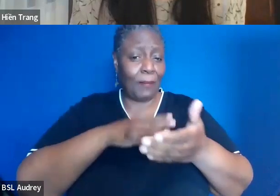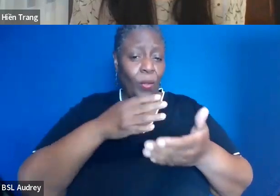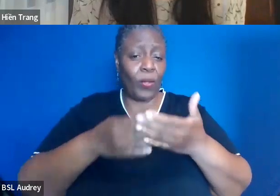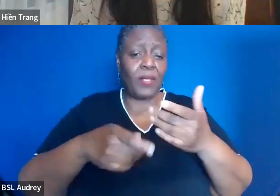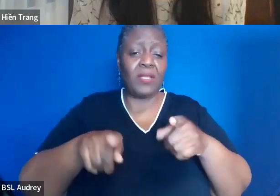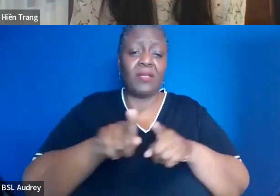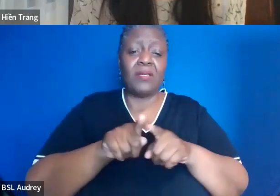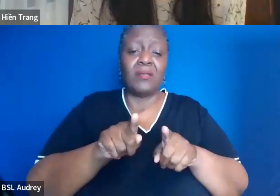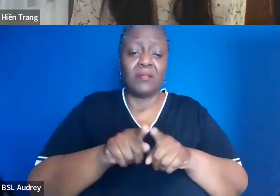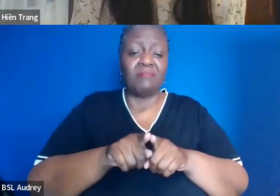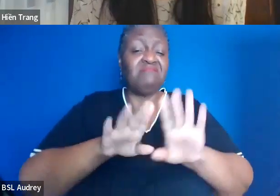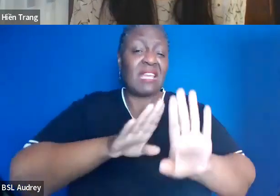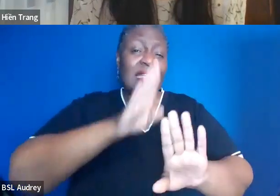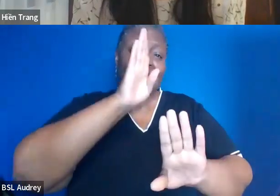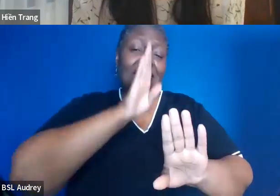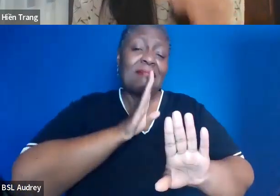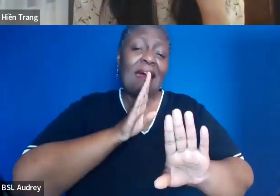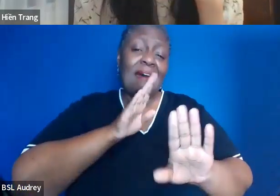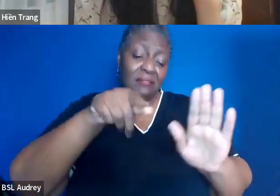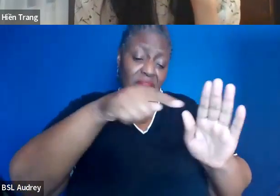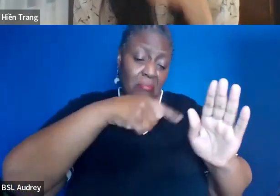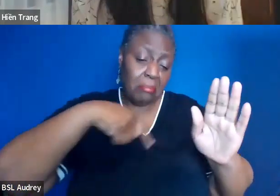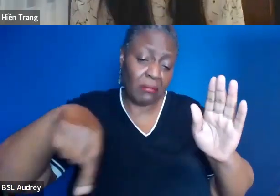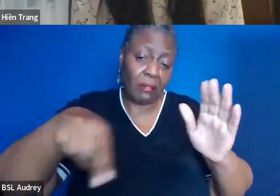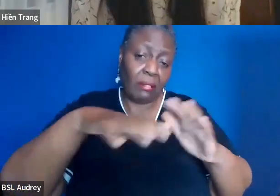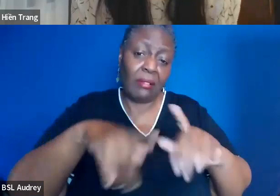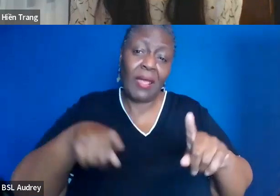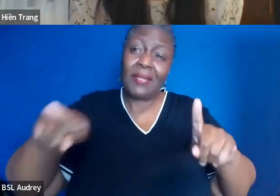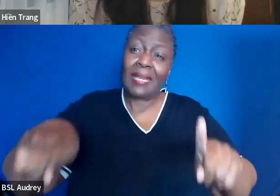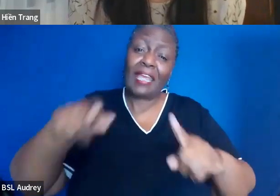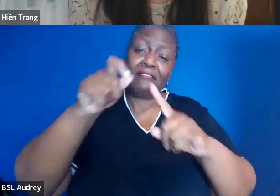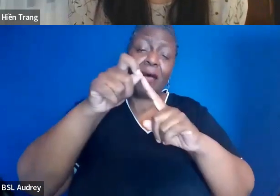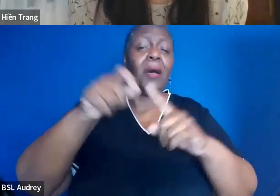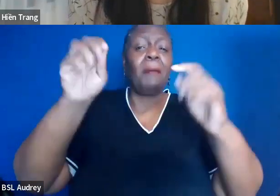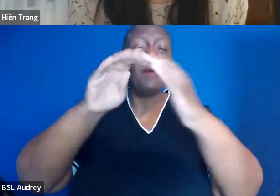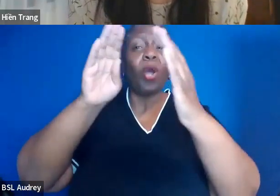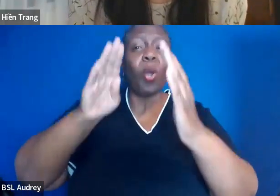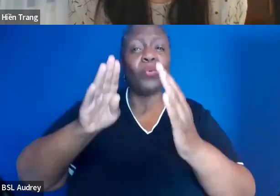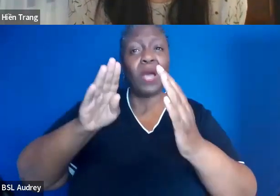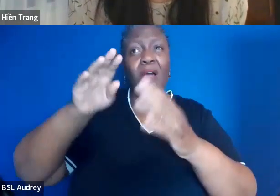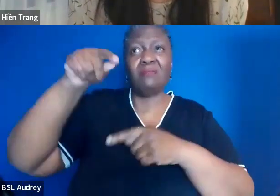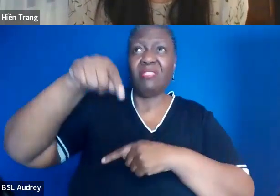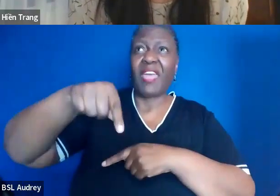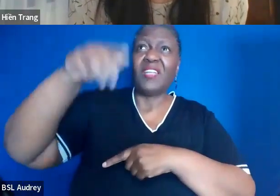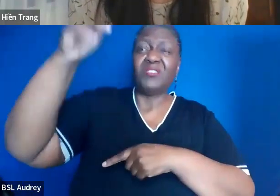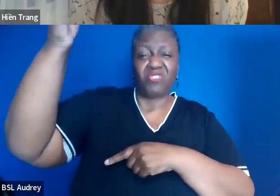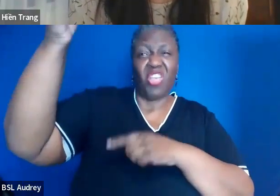a there's a sad little puddle near a pagoda and then a raindrop is penetrating it or something